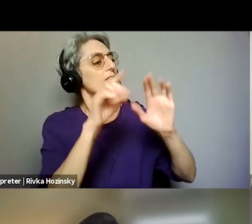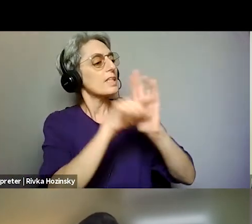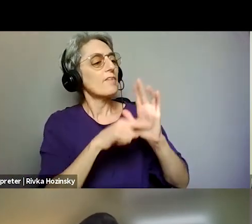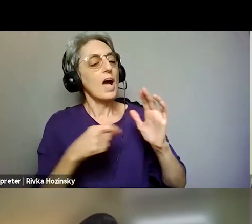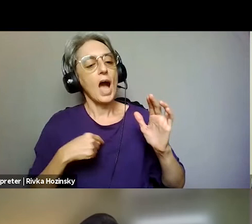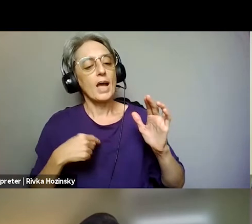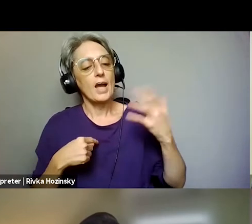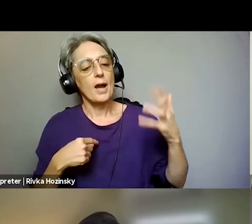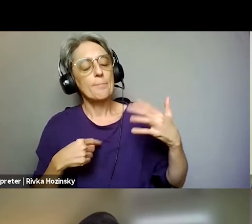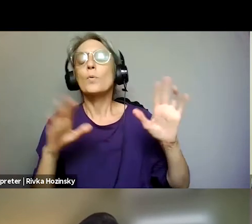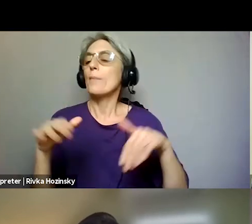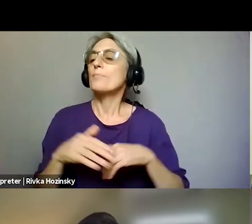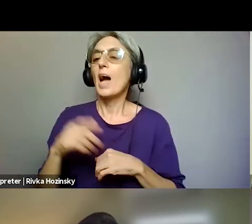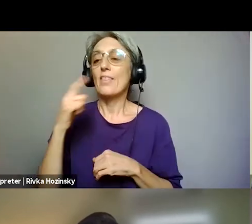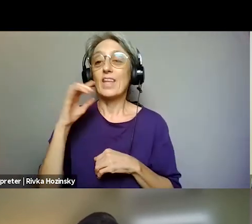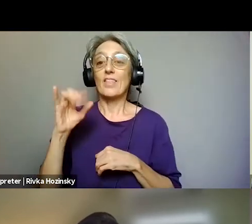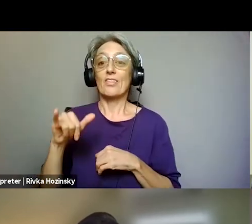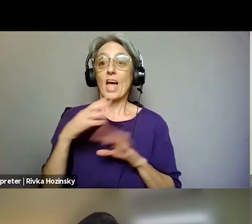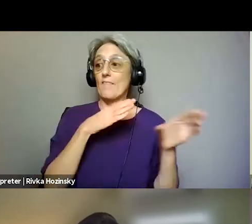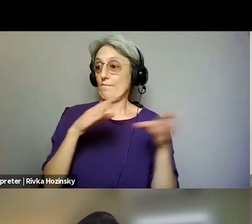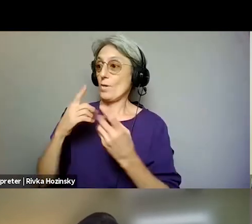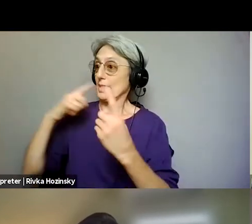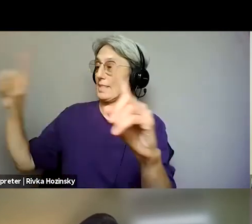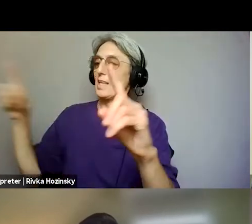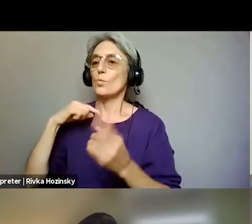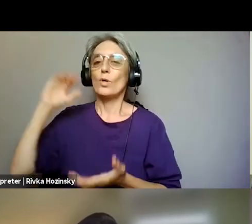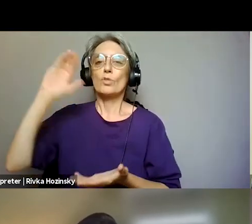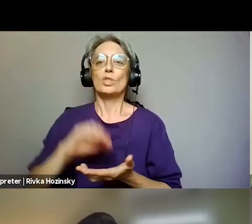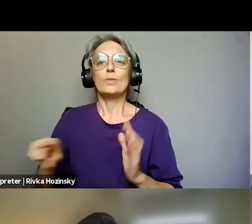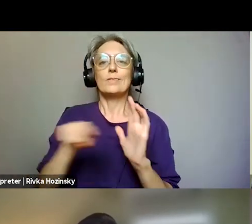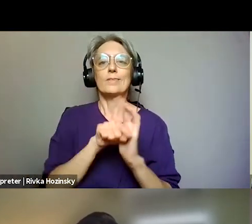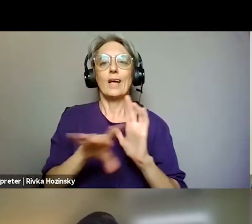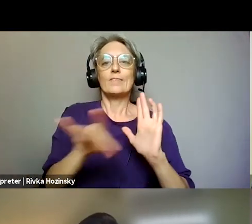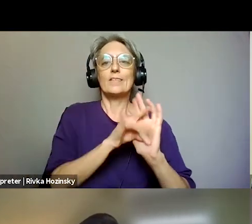will reduce some of the stigma because when we just consistently talk about how poor outcomes